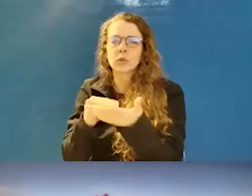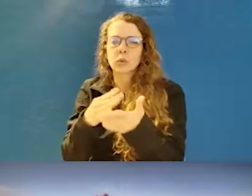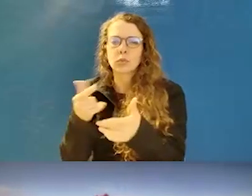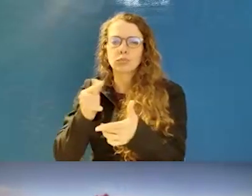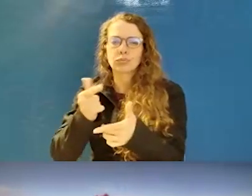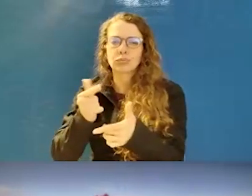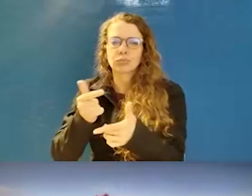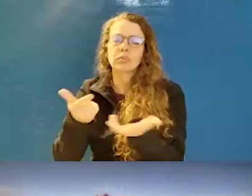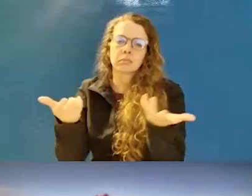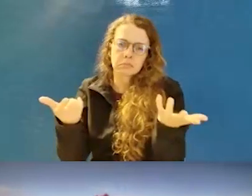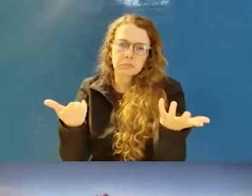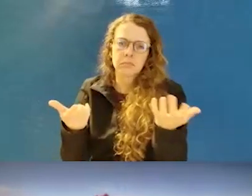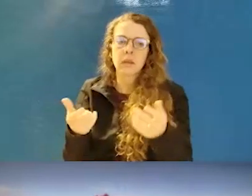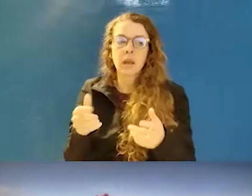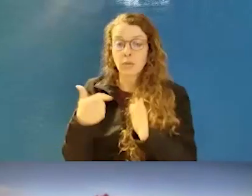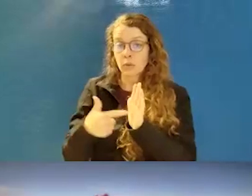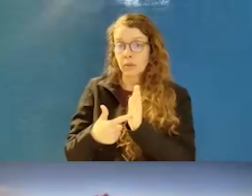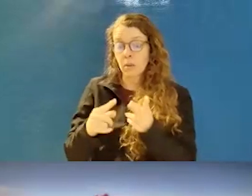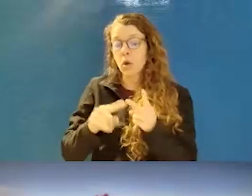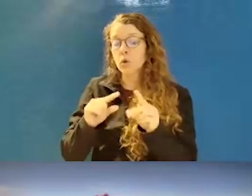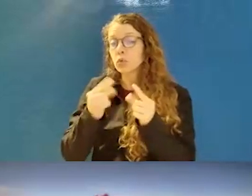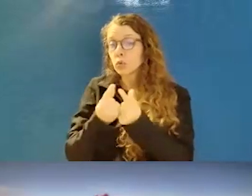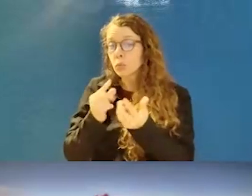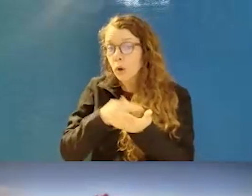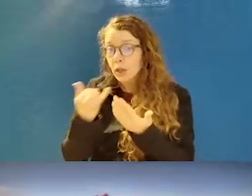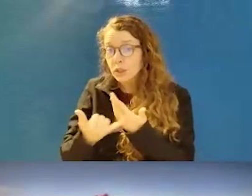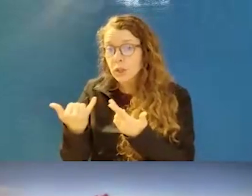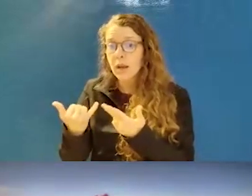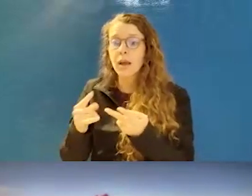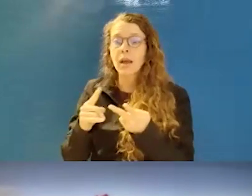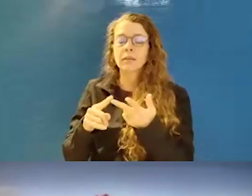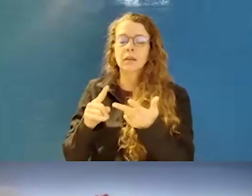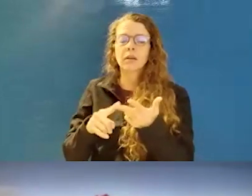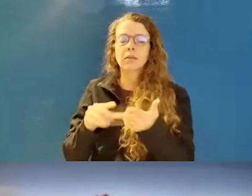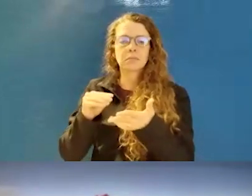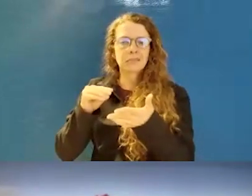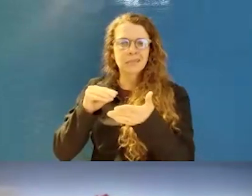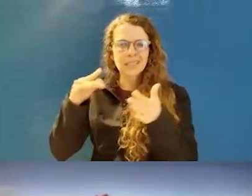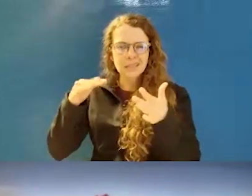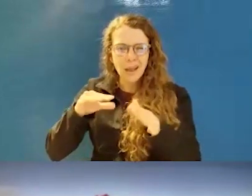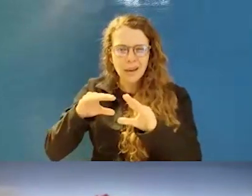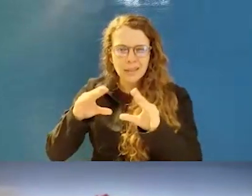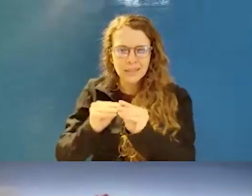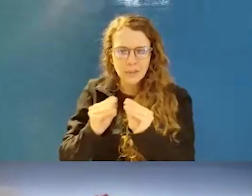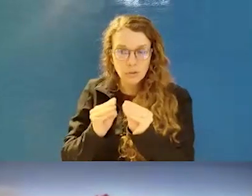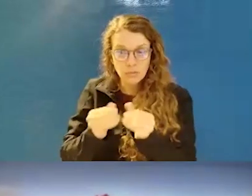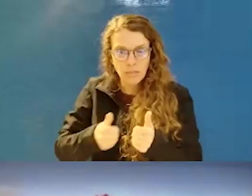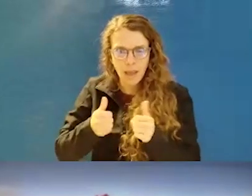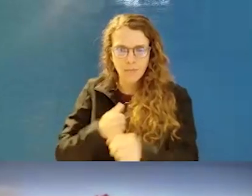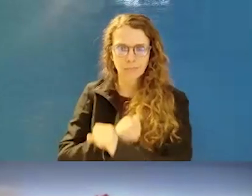You know, other ways would be like doing group projects, having those study sessions, those live study sessions, that kind of thing.